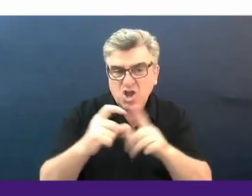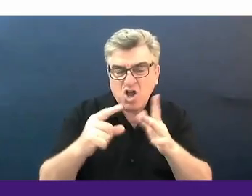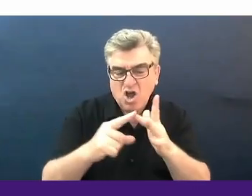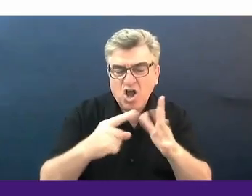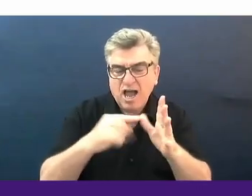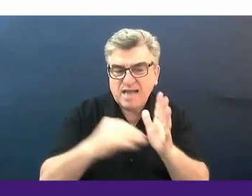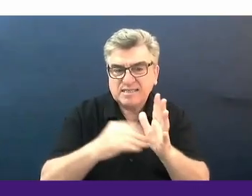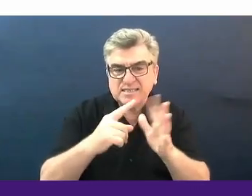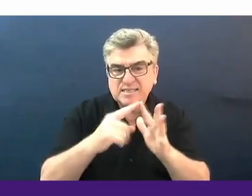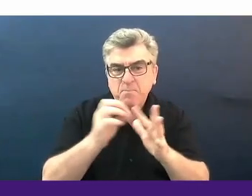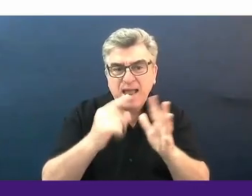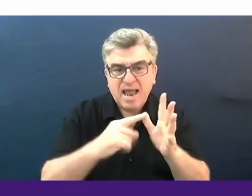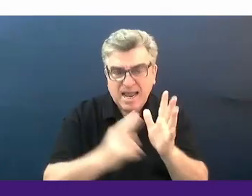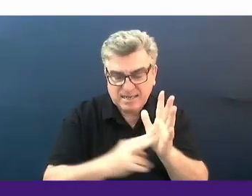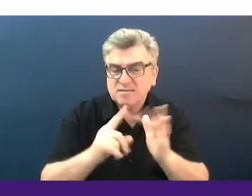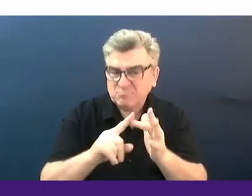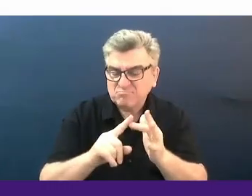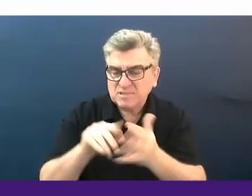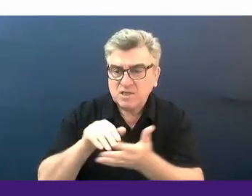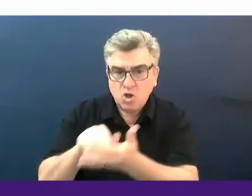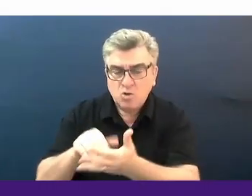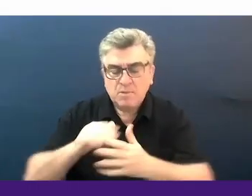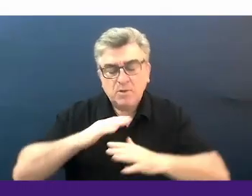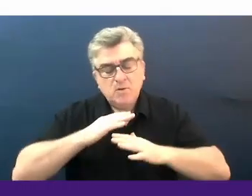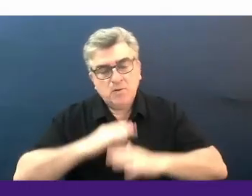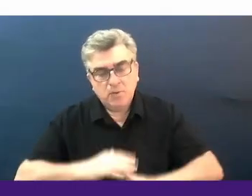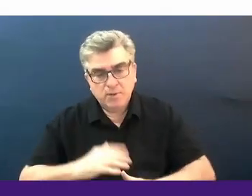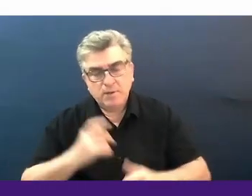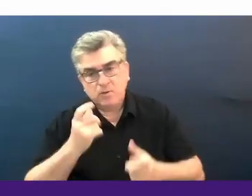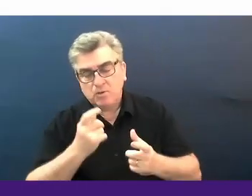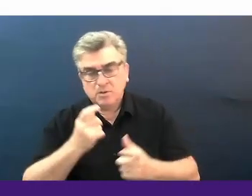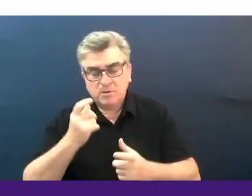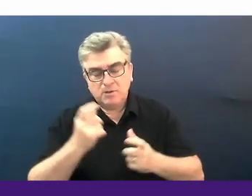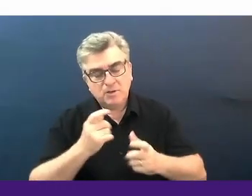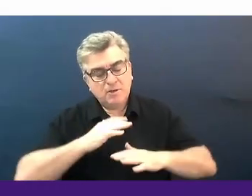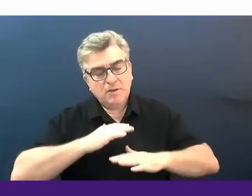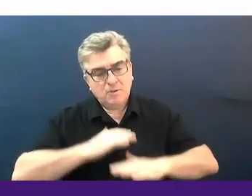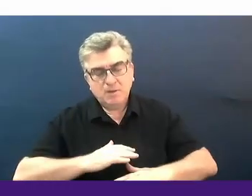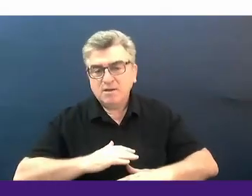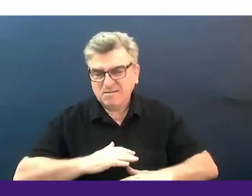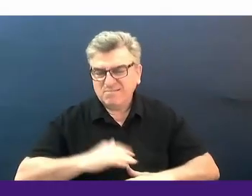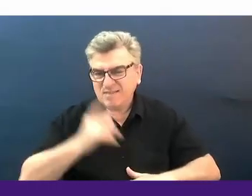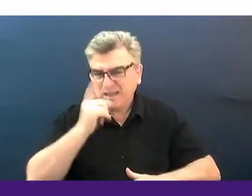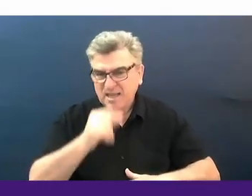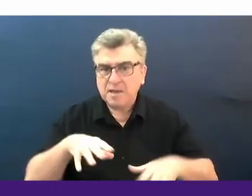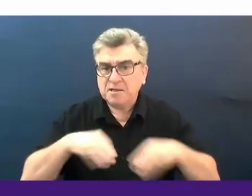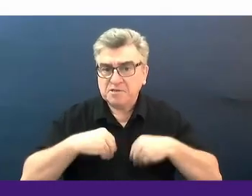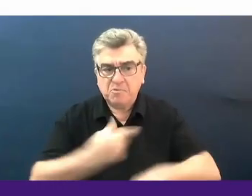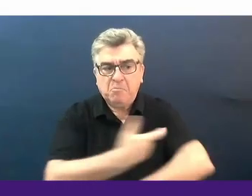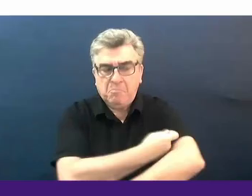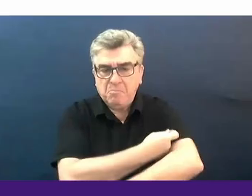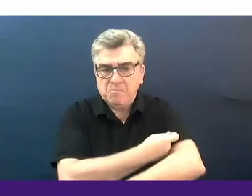also had the OT working her magic on tier one as well as a combined effort where the OT and